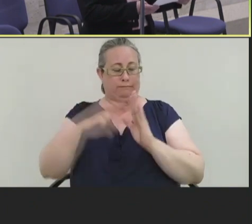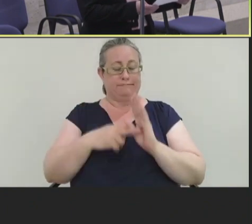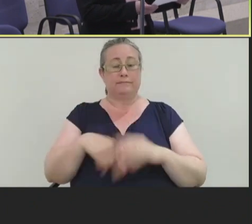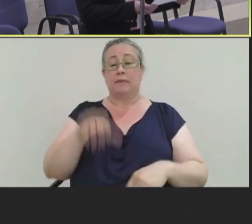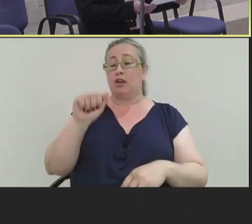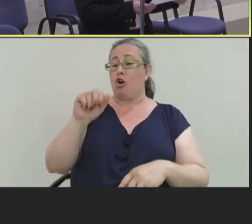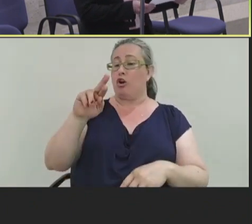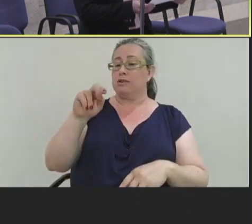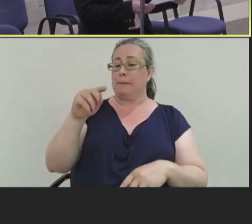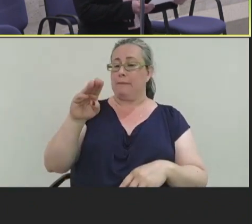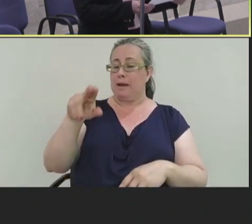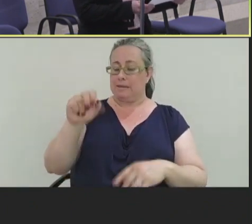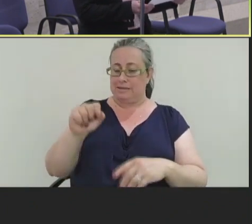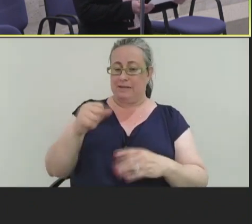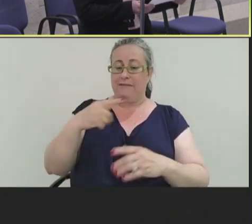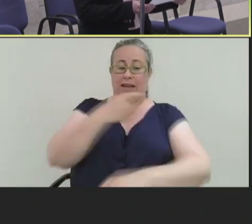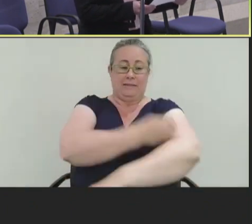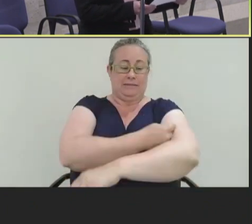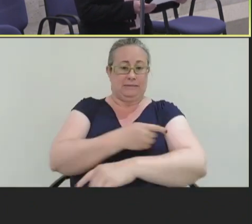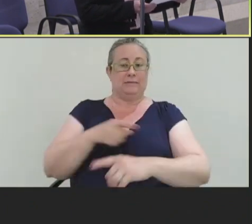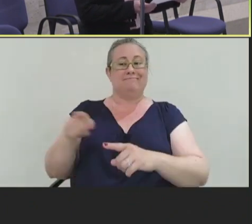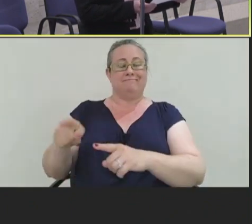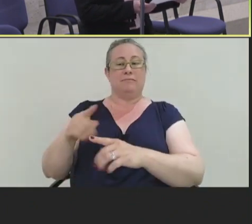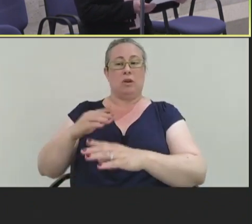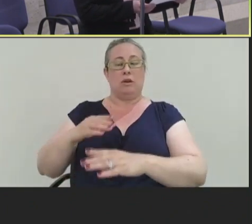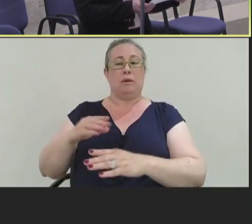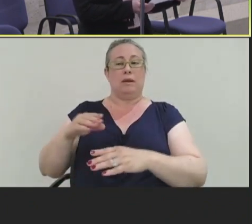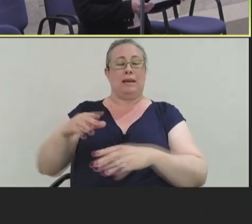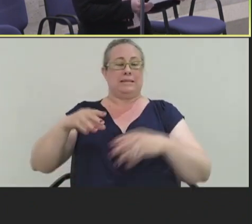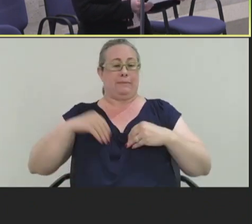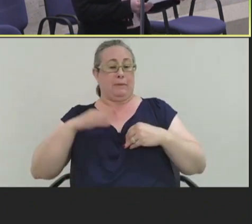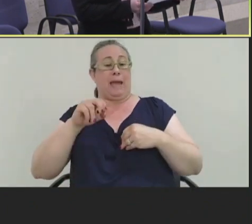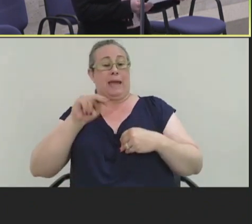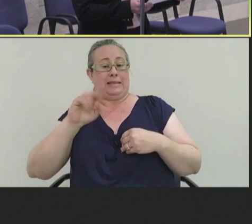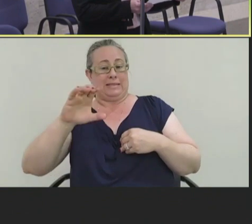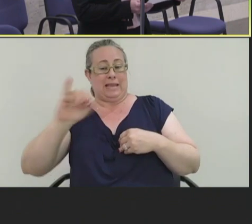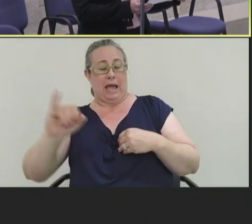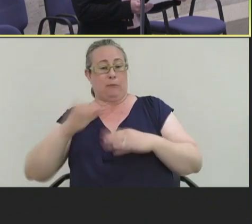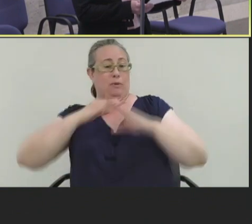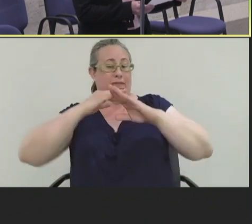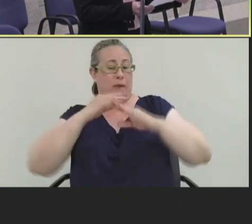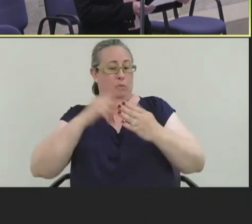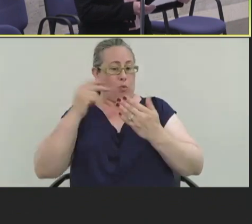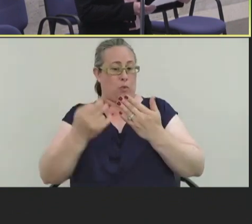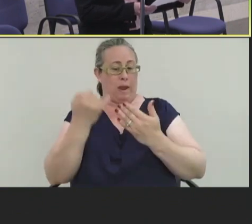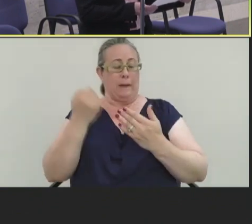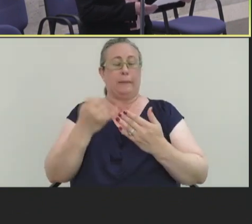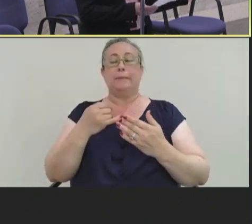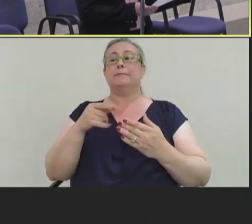plan was accepted by the NCI's PREVENT program, which aims to bring promising cancer prevention